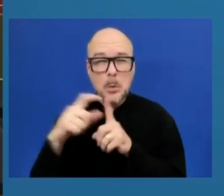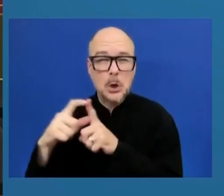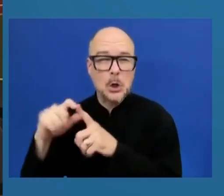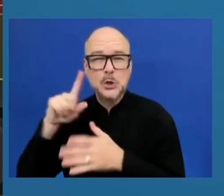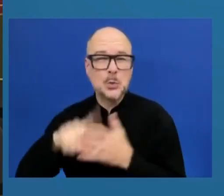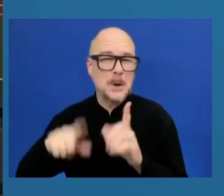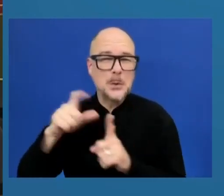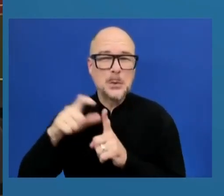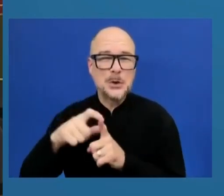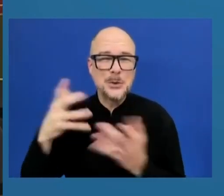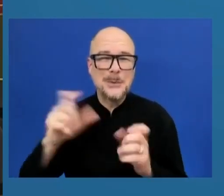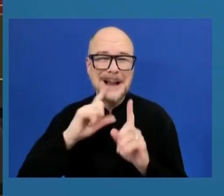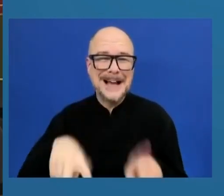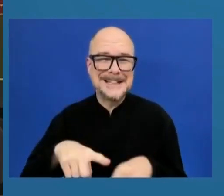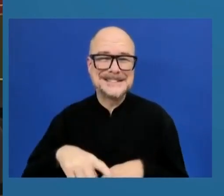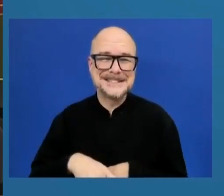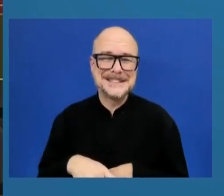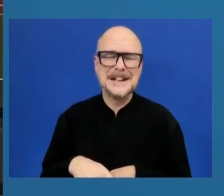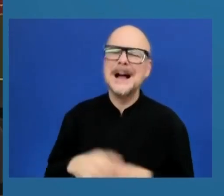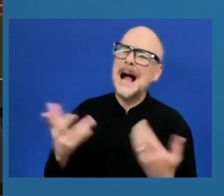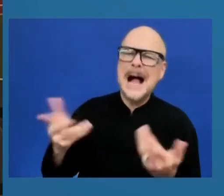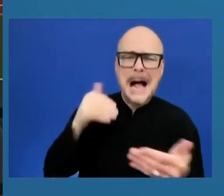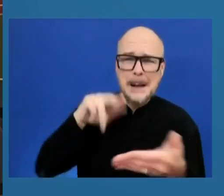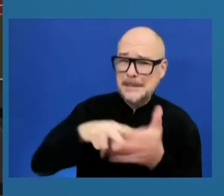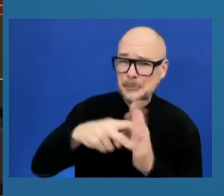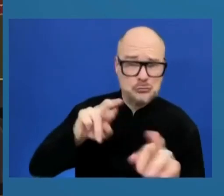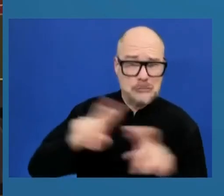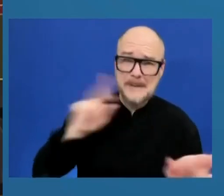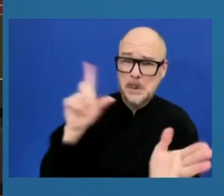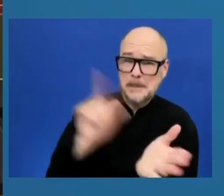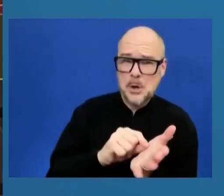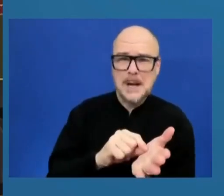I will tell you right now. I have been very clear on what my priorities are for the people of this state.